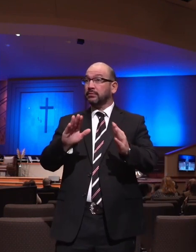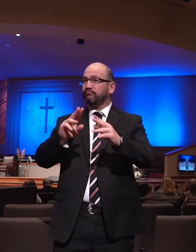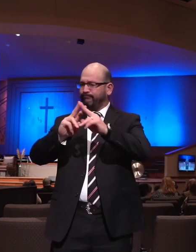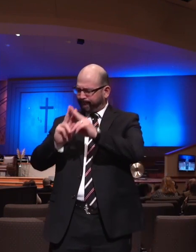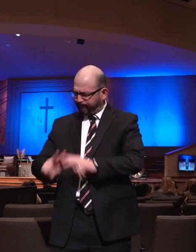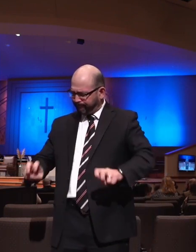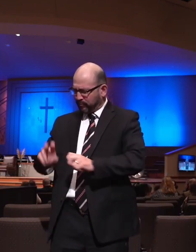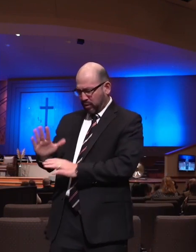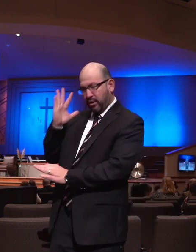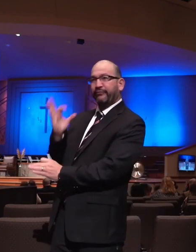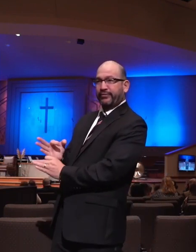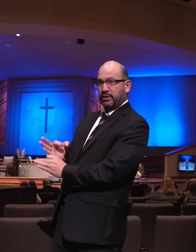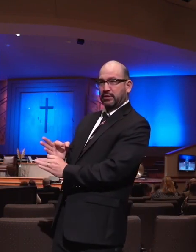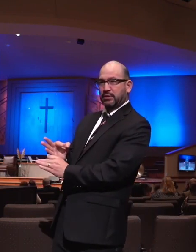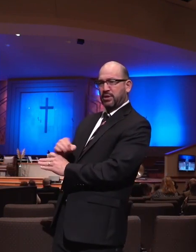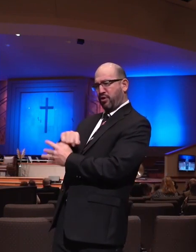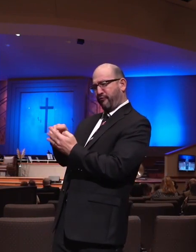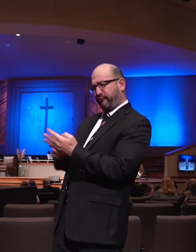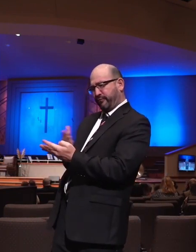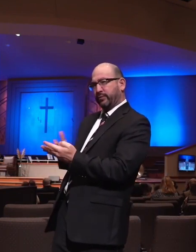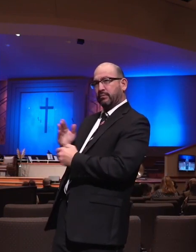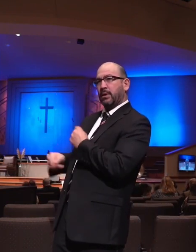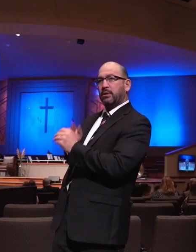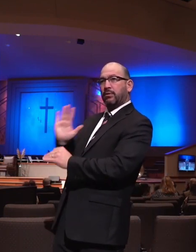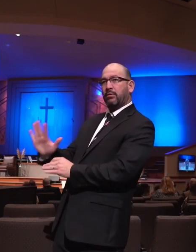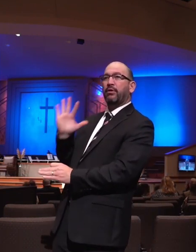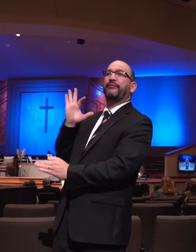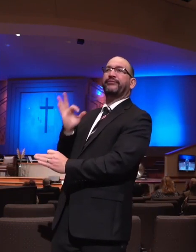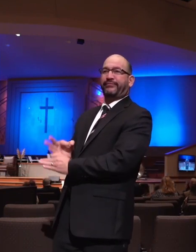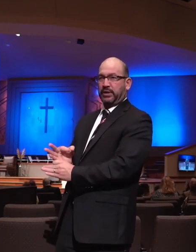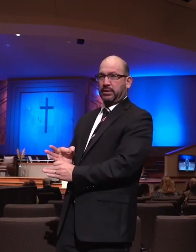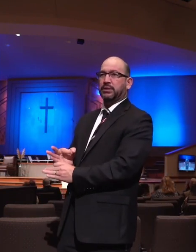her faith I want you to see four things that will help you as you come up to